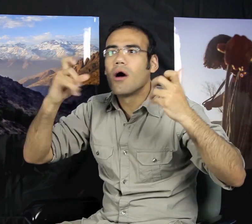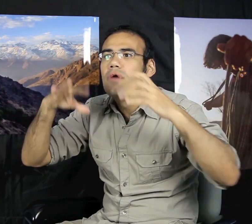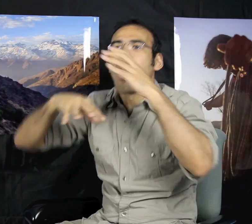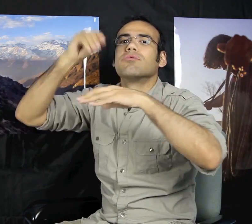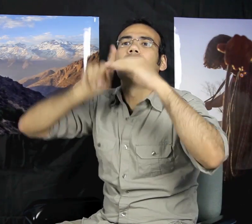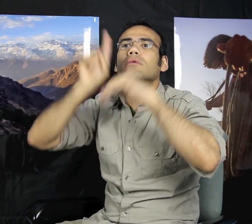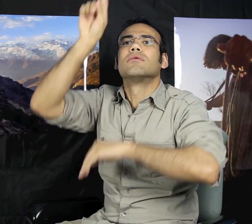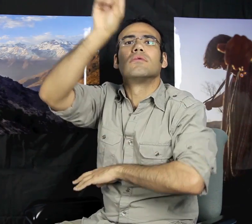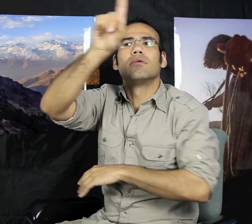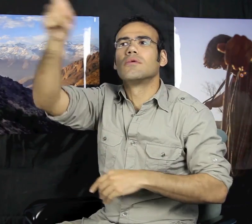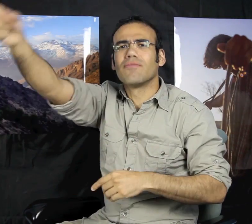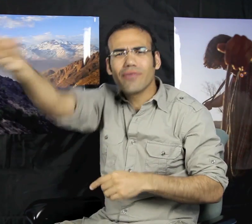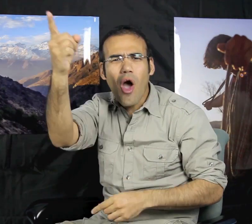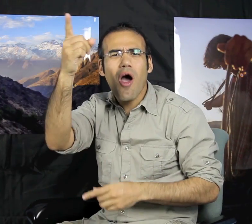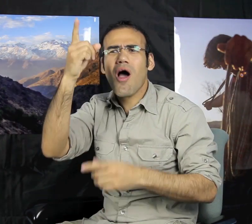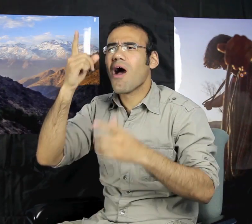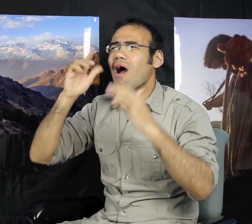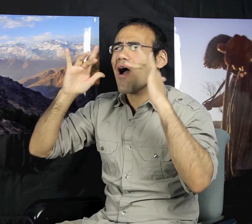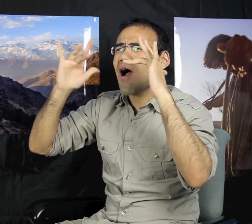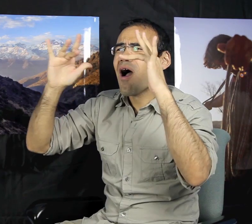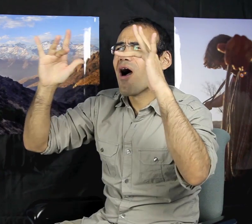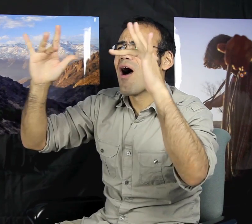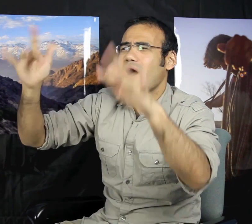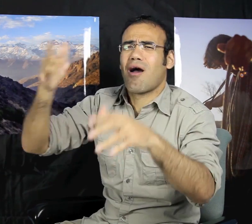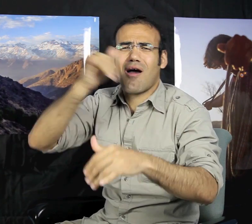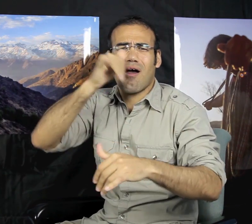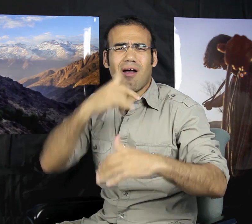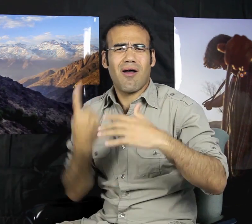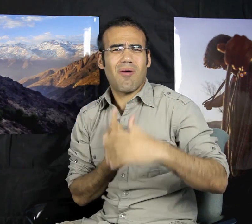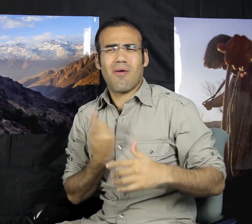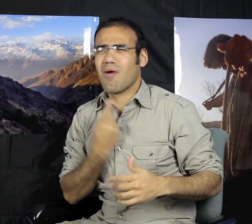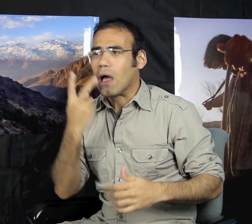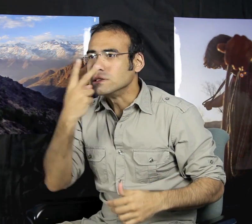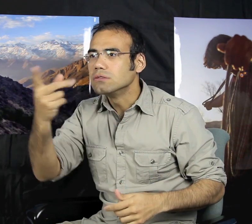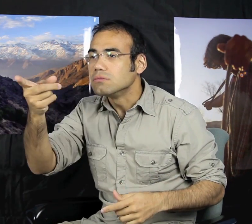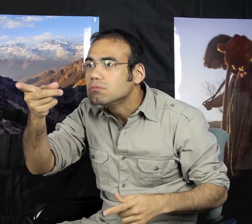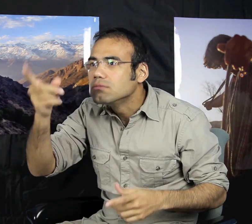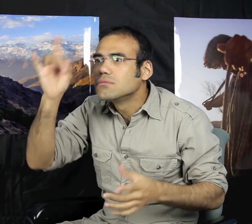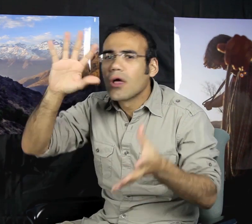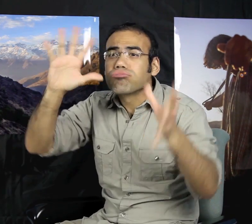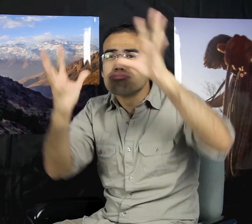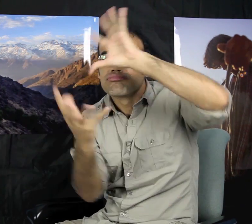When you're out there in the great wide open area, and you're all by yourself, you will notice things